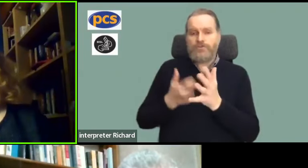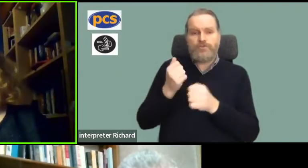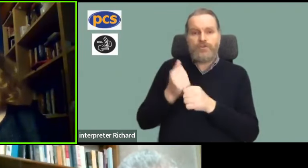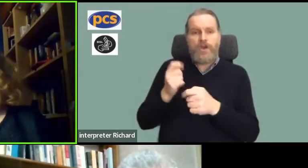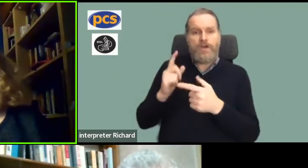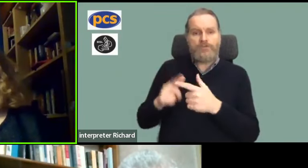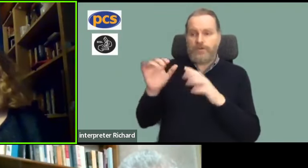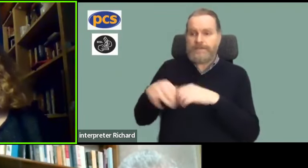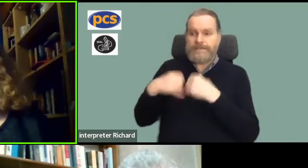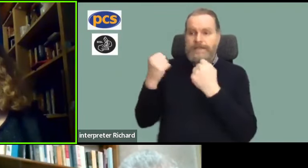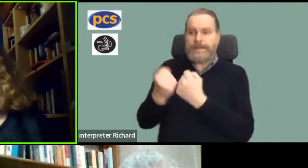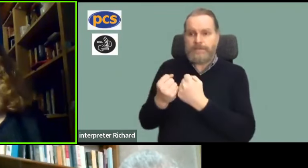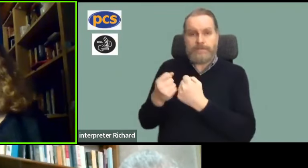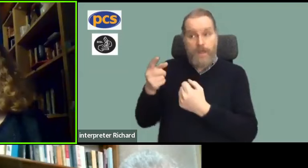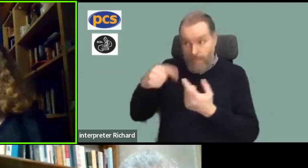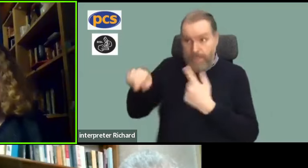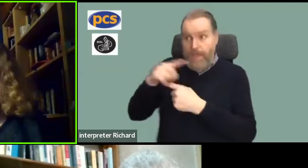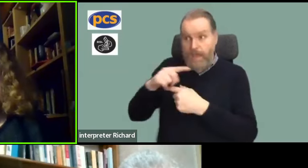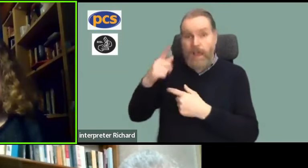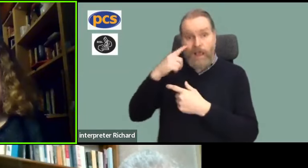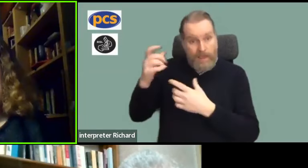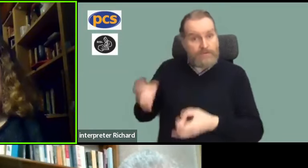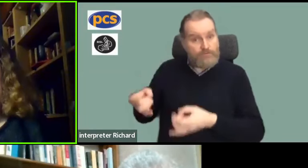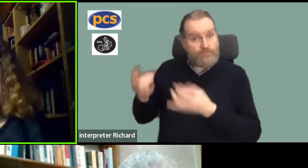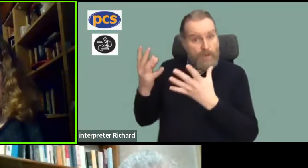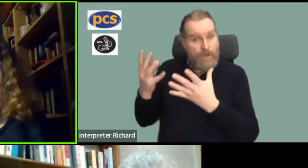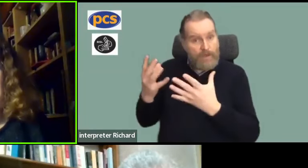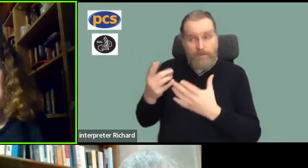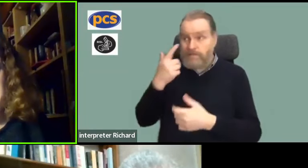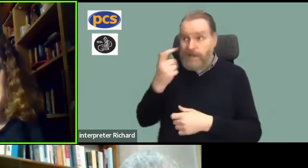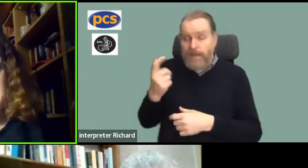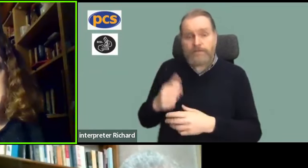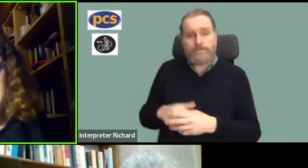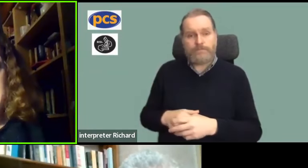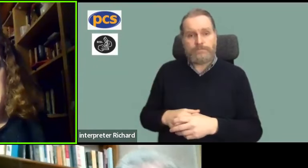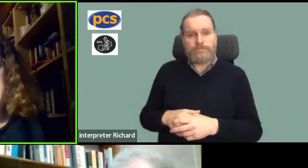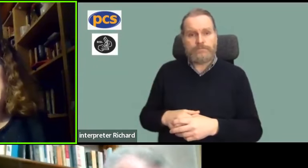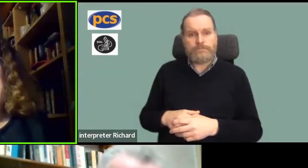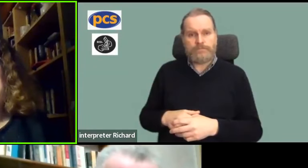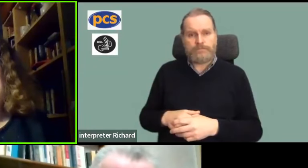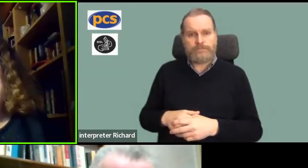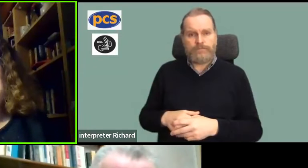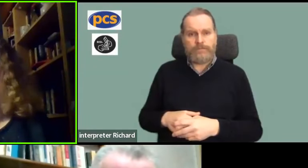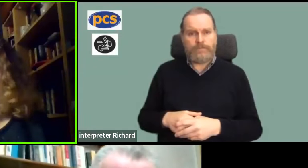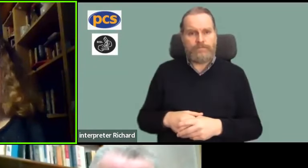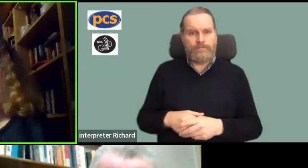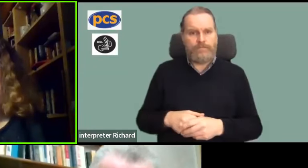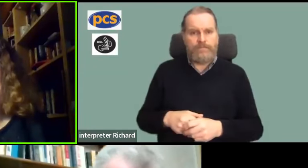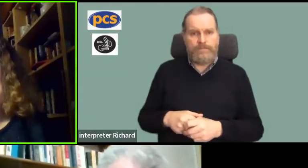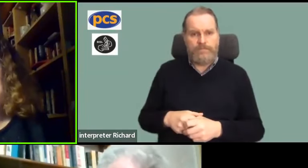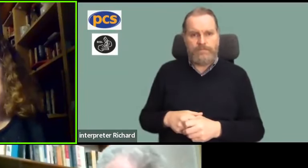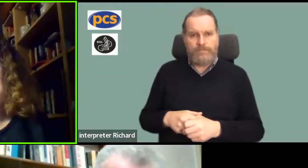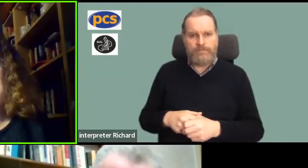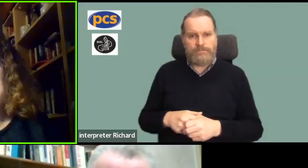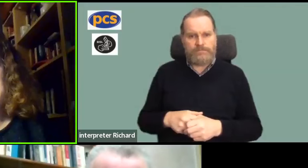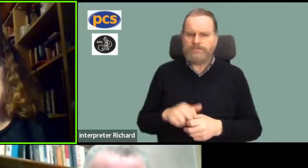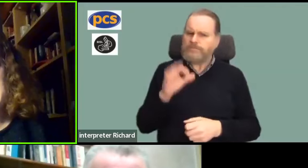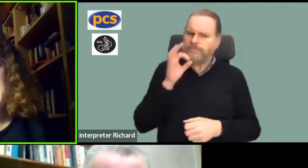surge teams able to say that they won't cross a picket line, , and there's similar vein. Louis Smith says, Can any member refuse to cost? Picket line. I don't know